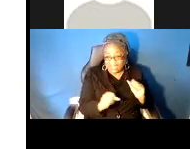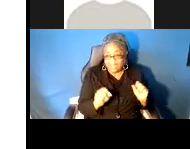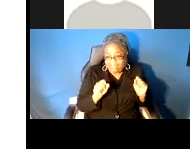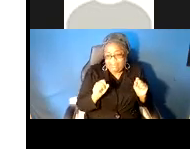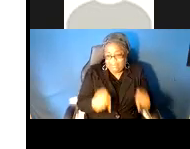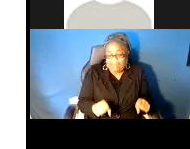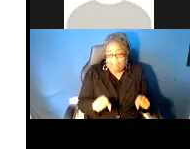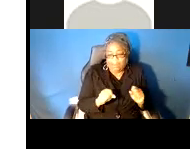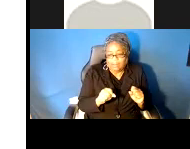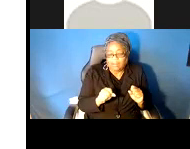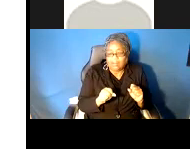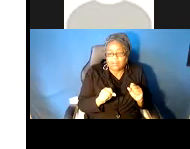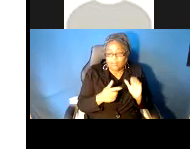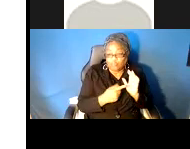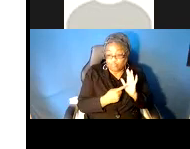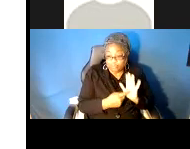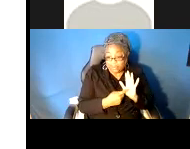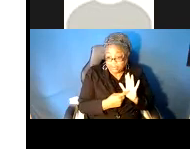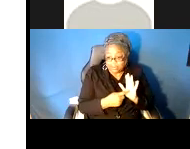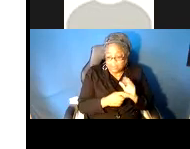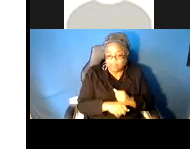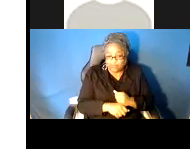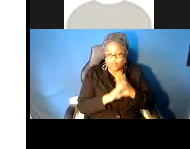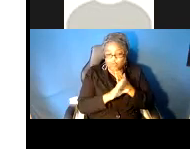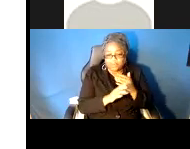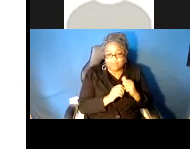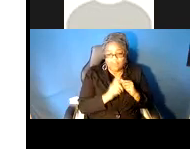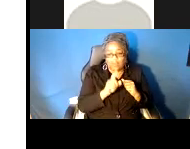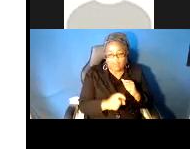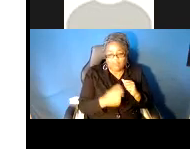What's also important in figuring out if the project is the right fit